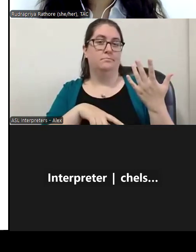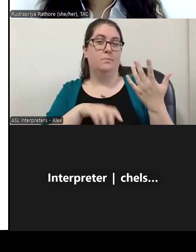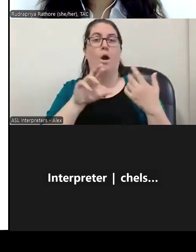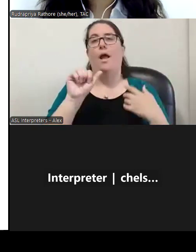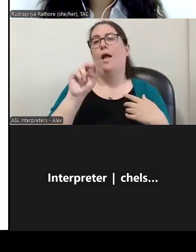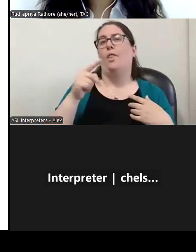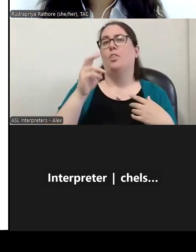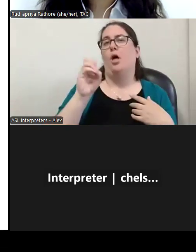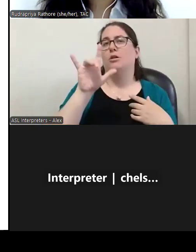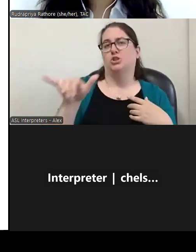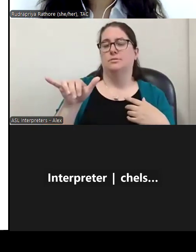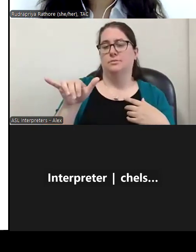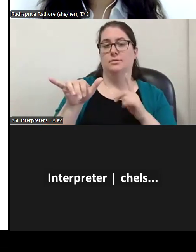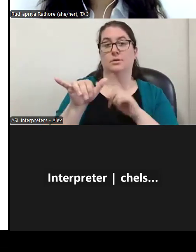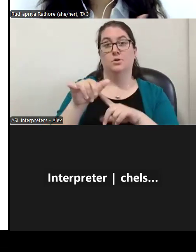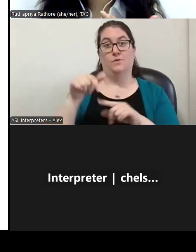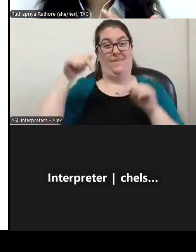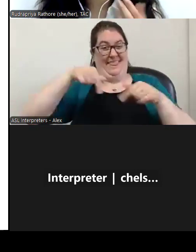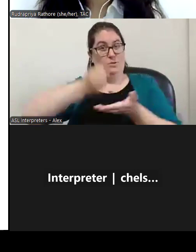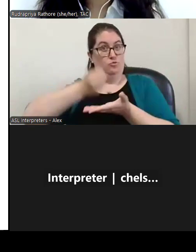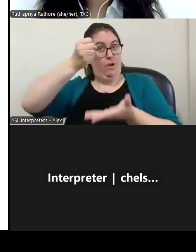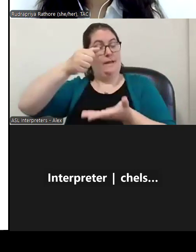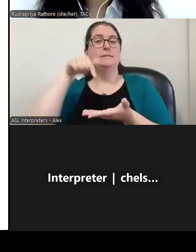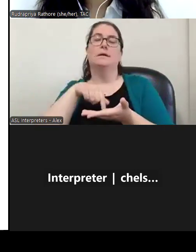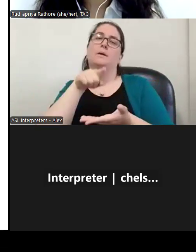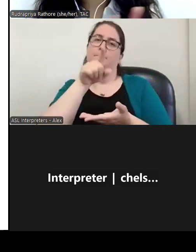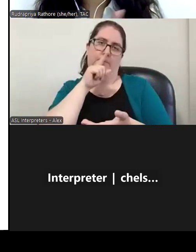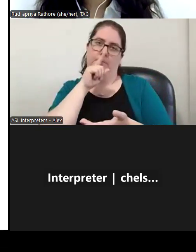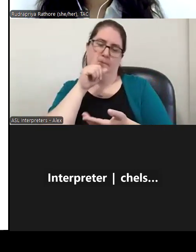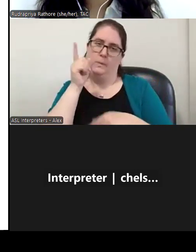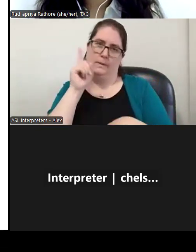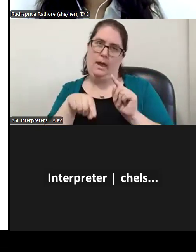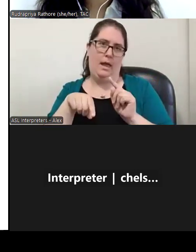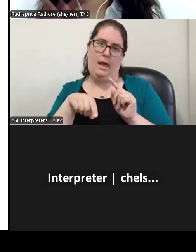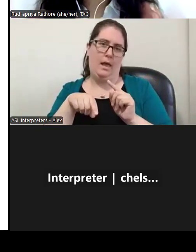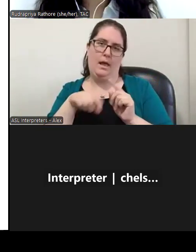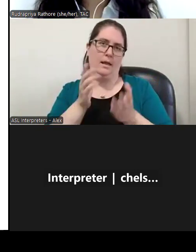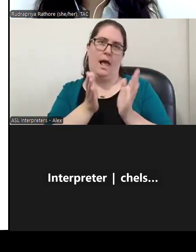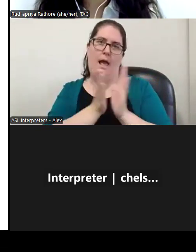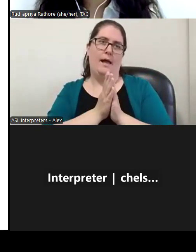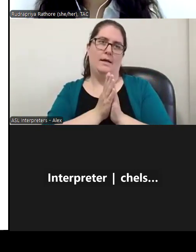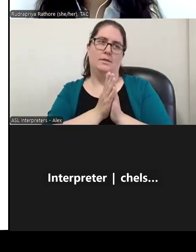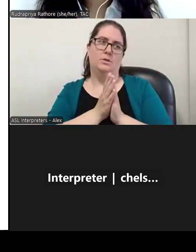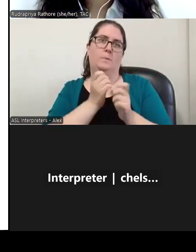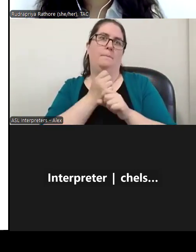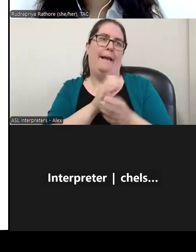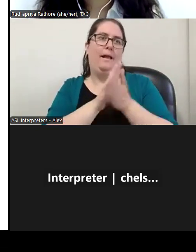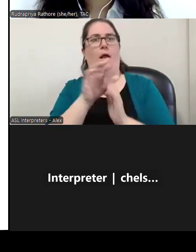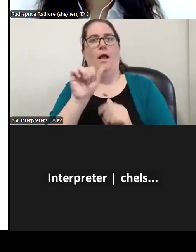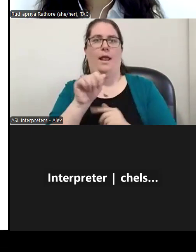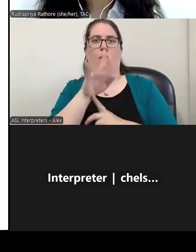so for this grant you cannot apply to create a work that is an anthology you need to be one of